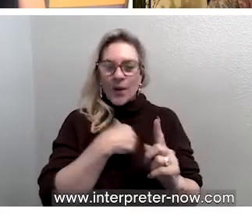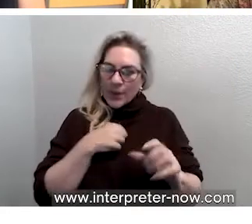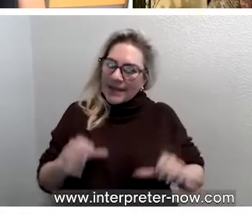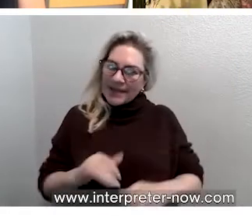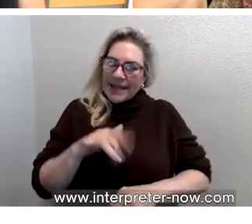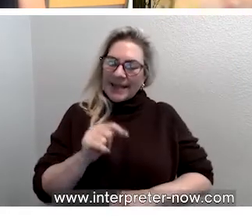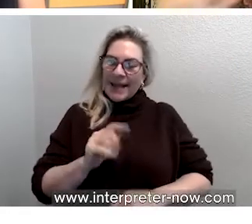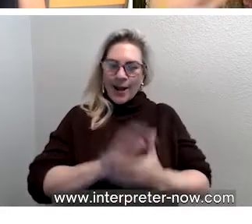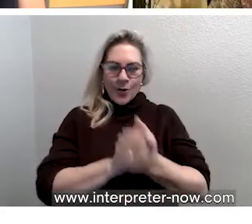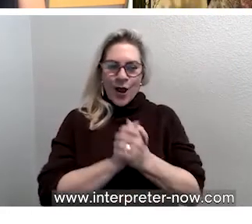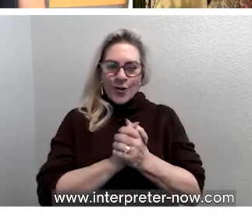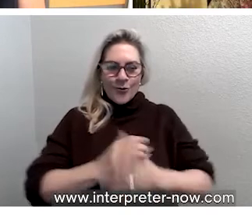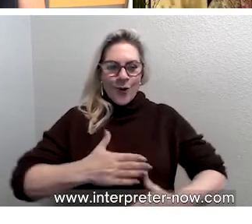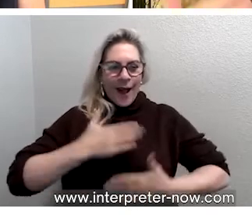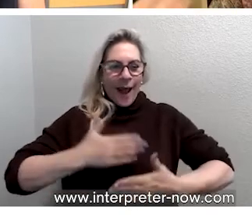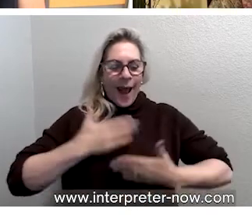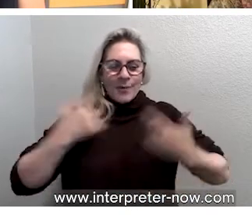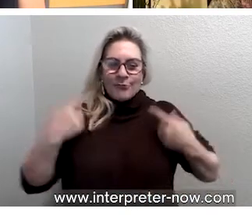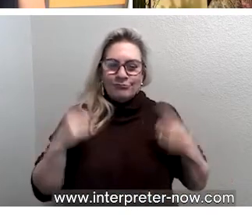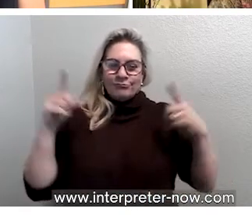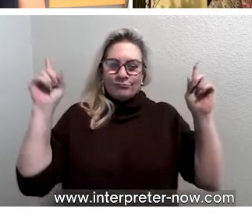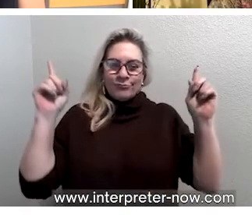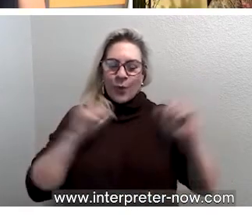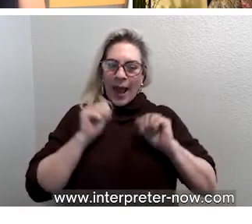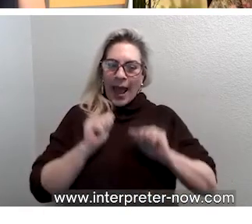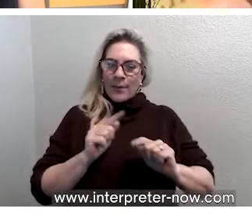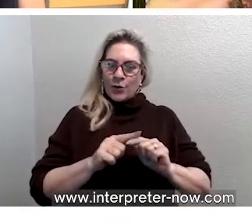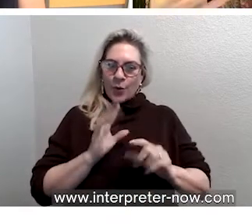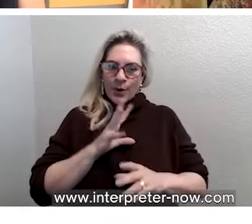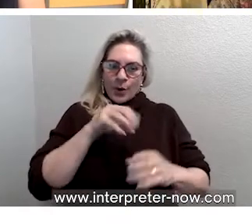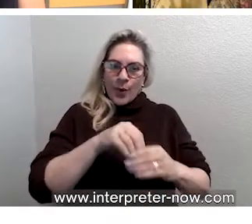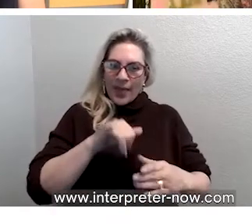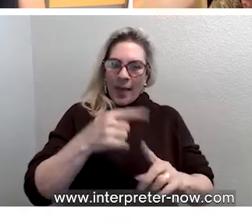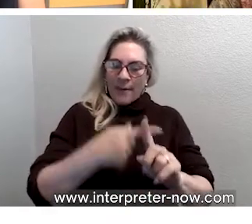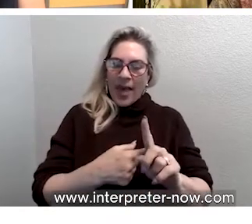We're so happy that we were able to participate in this month of Ramadan and fasting.